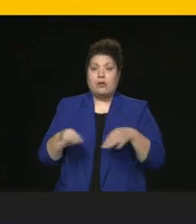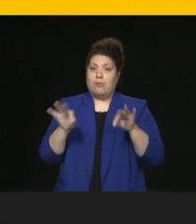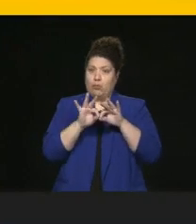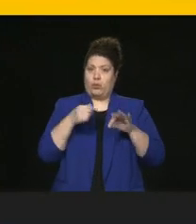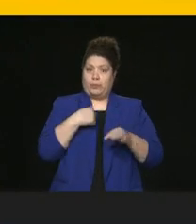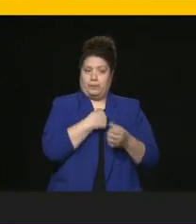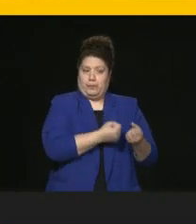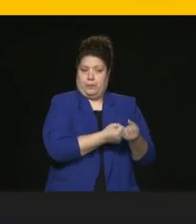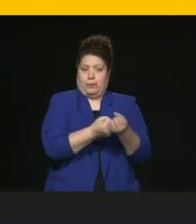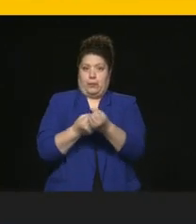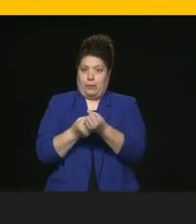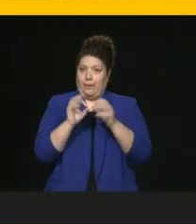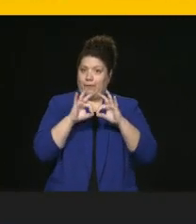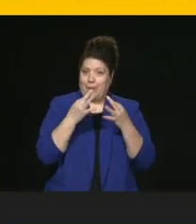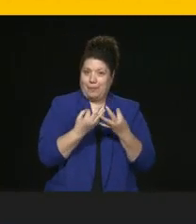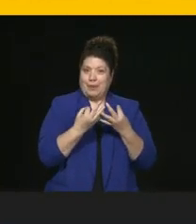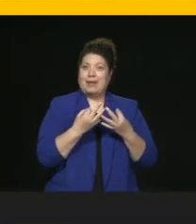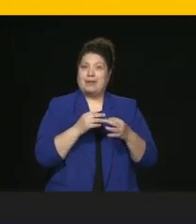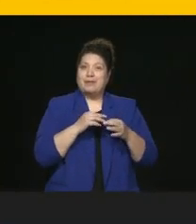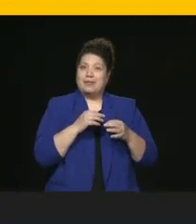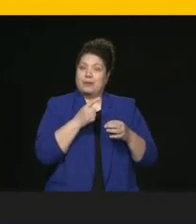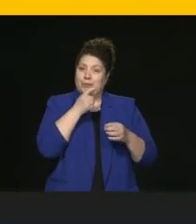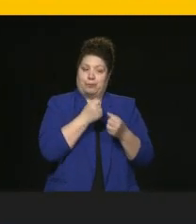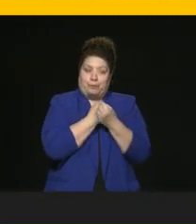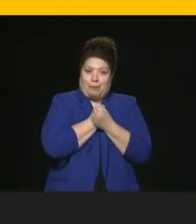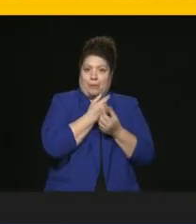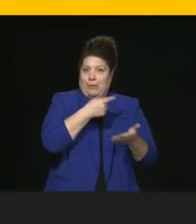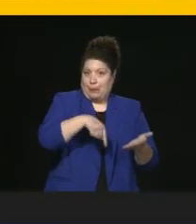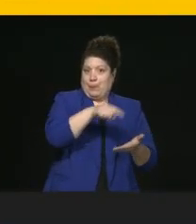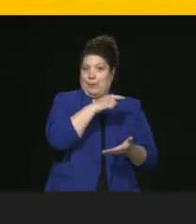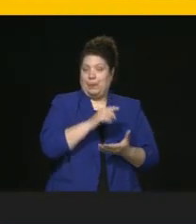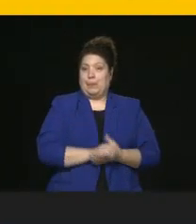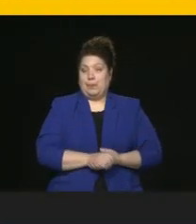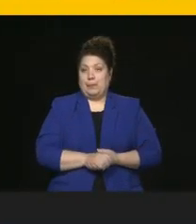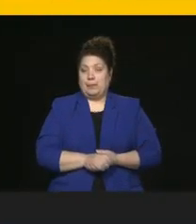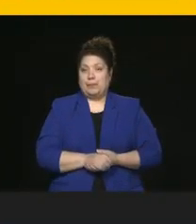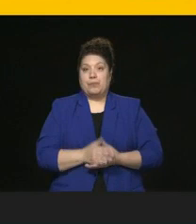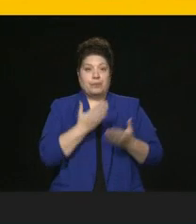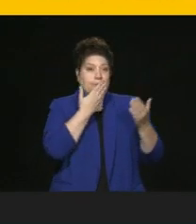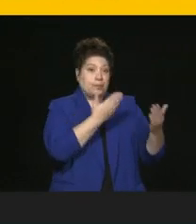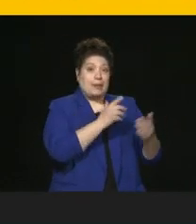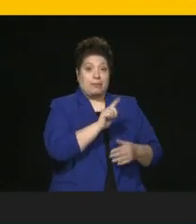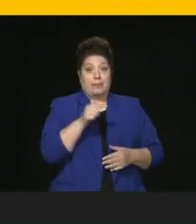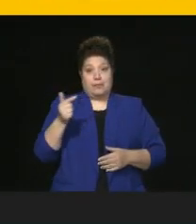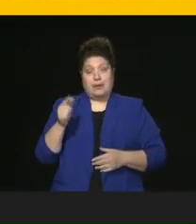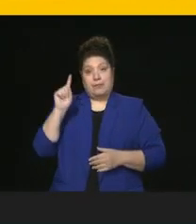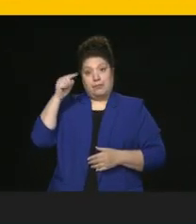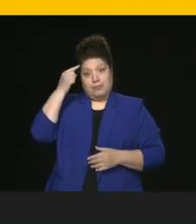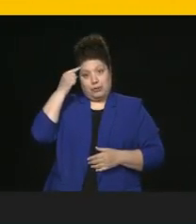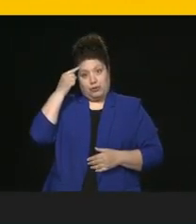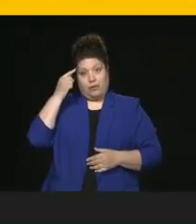ONES. NOW MORE THAN EVER WE NEED TO STAY CONNECTED. THANK YOU. Chrystia Freeland (Deputy Prime Minister): THANK YOU, PATTY.